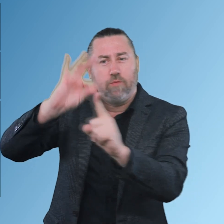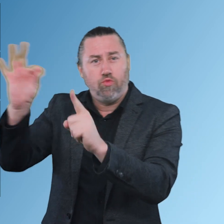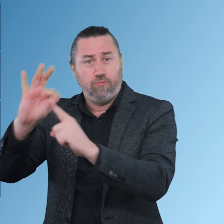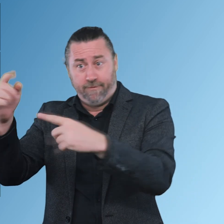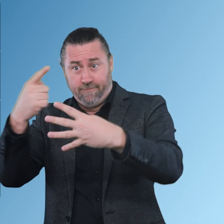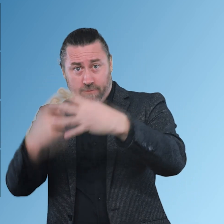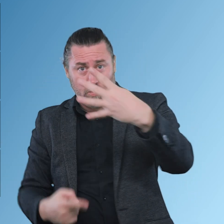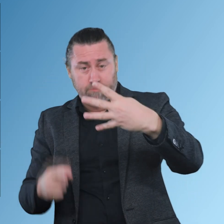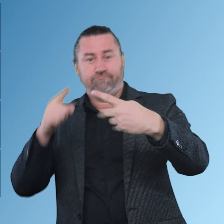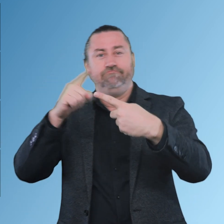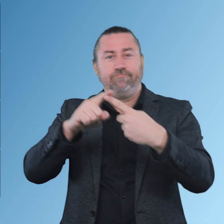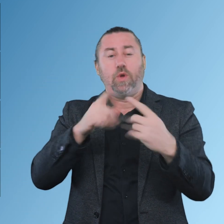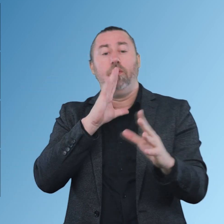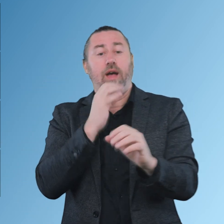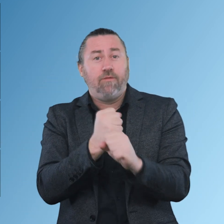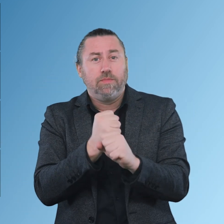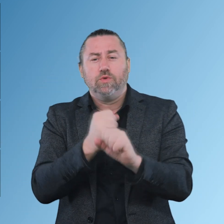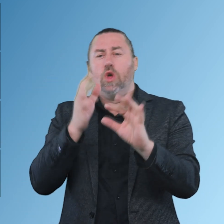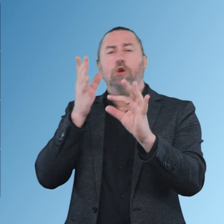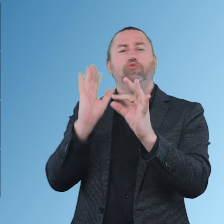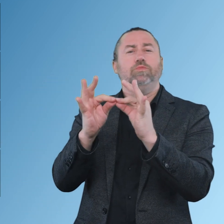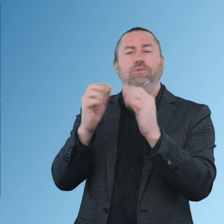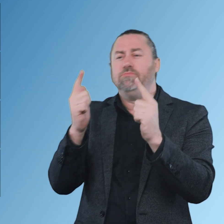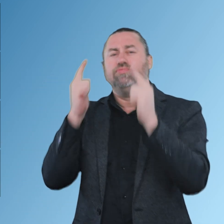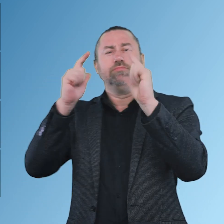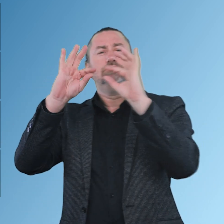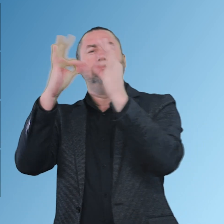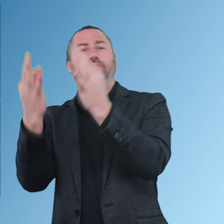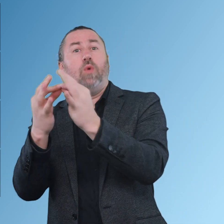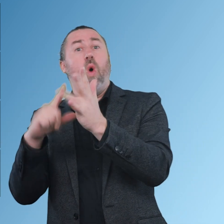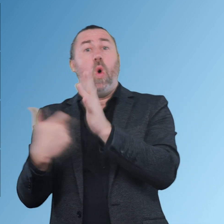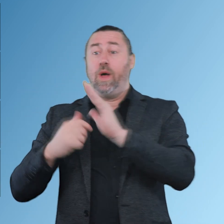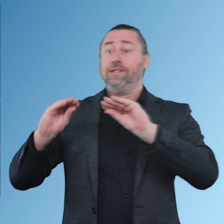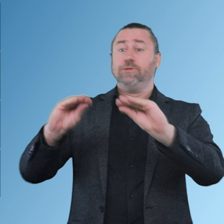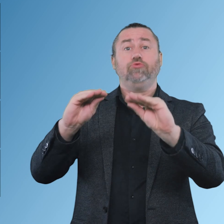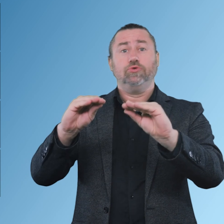That governments, interpreting industry bodies and Auslan training providers increase the overall